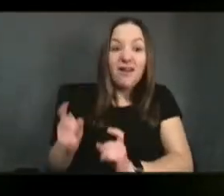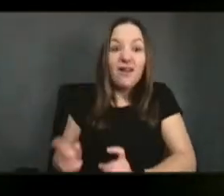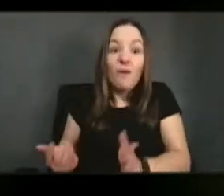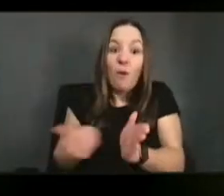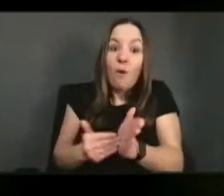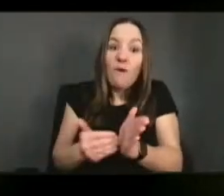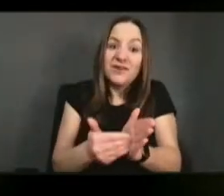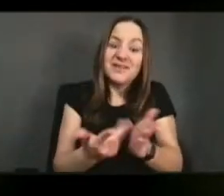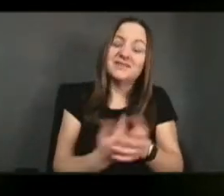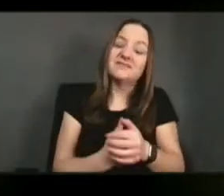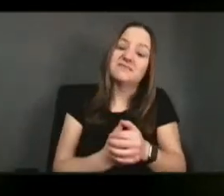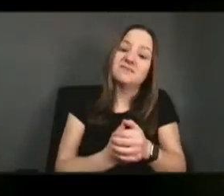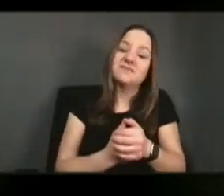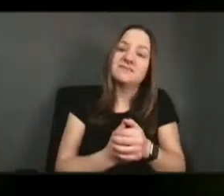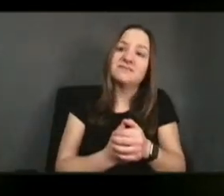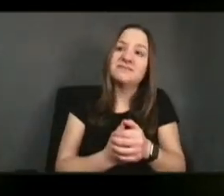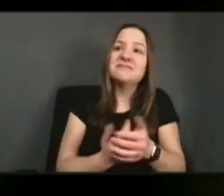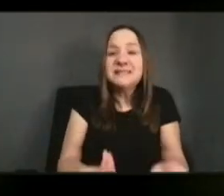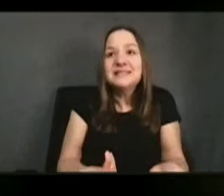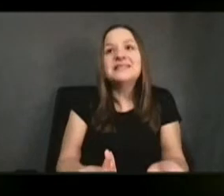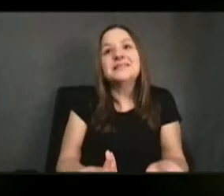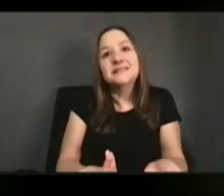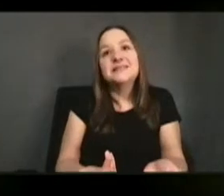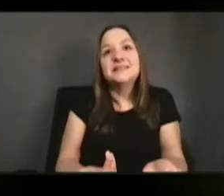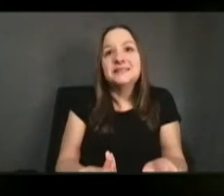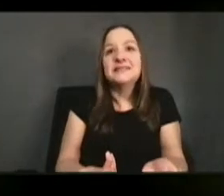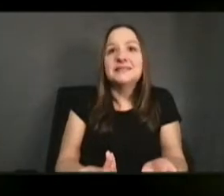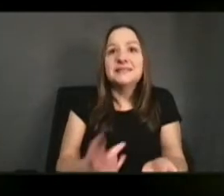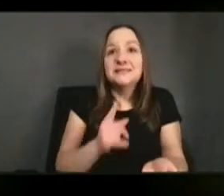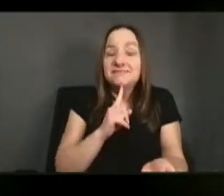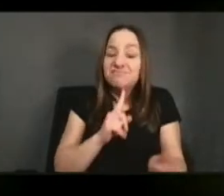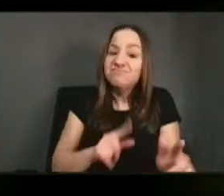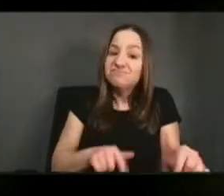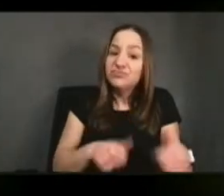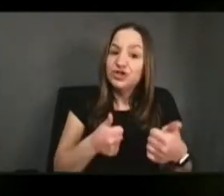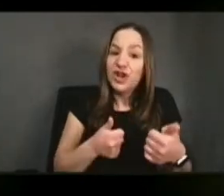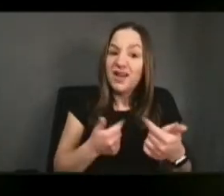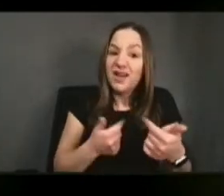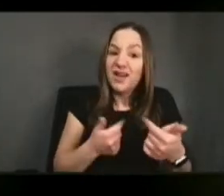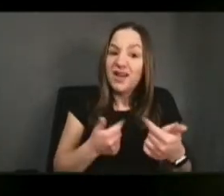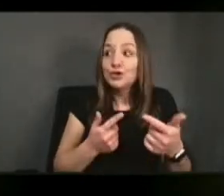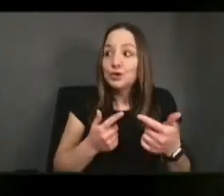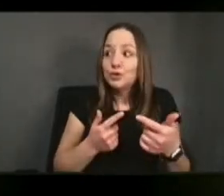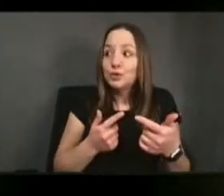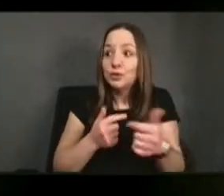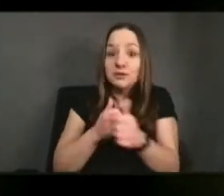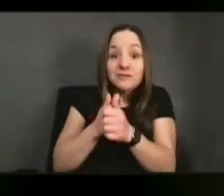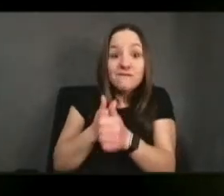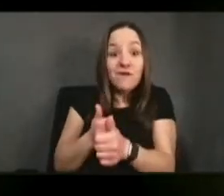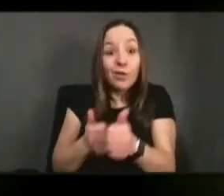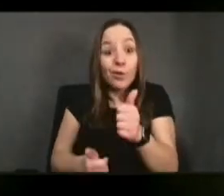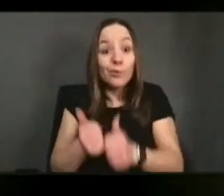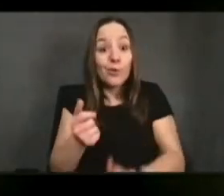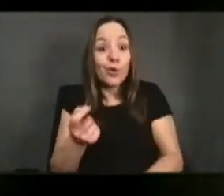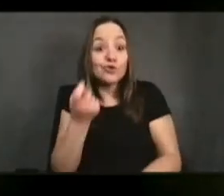Far too often. And so it's hard